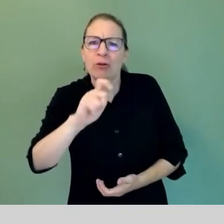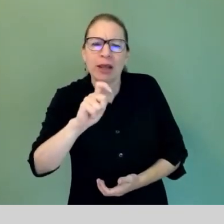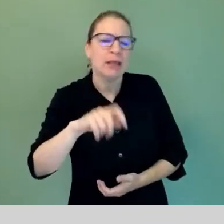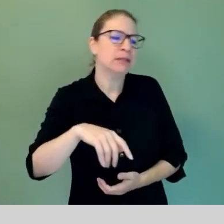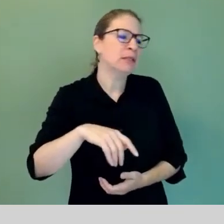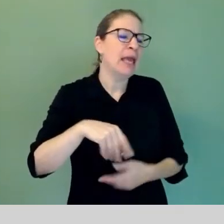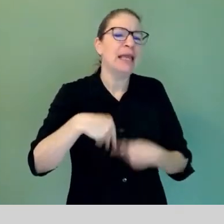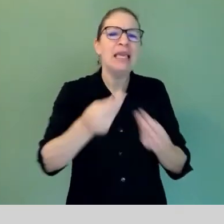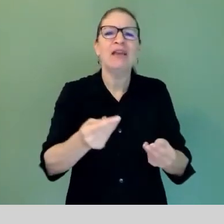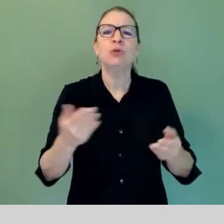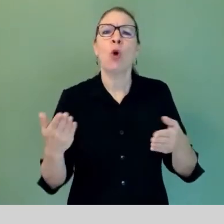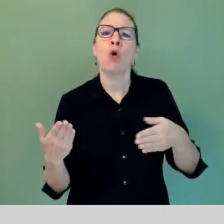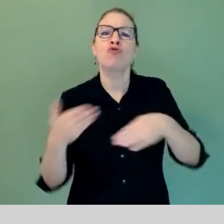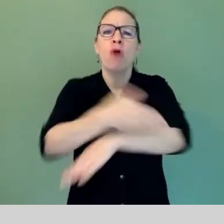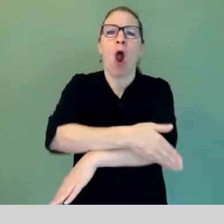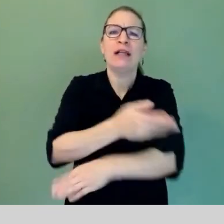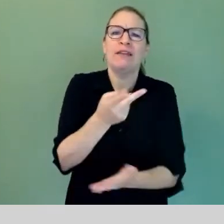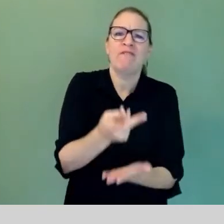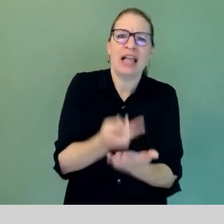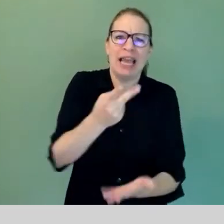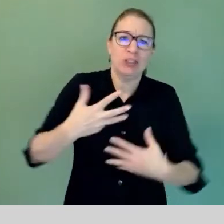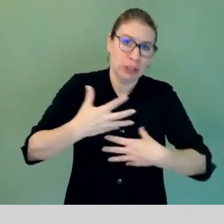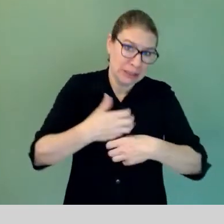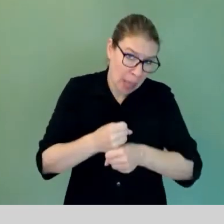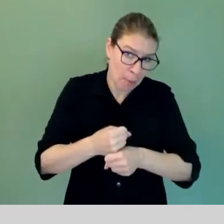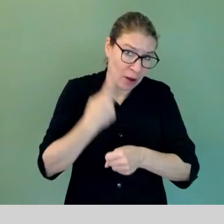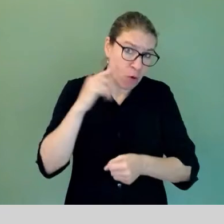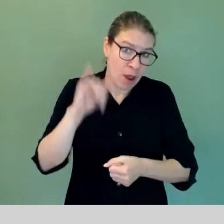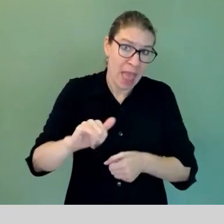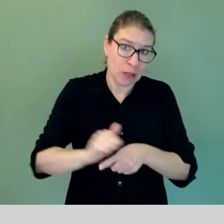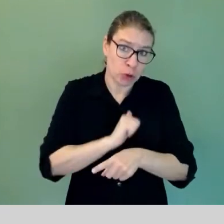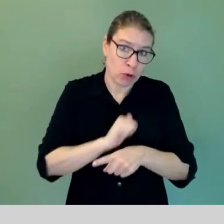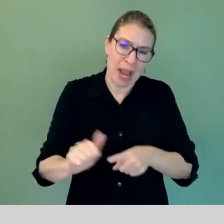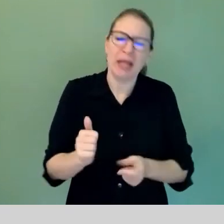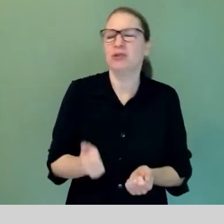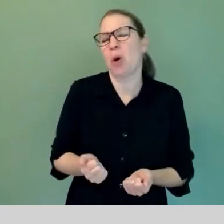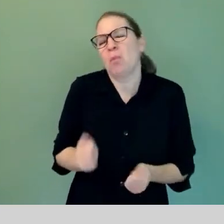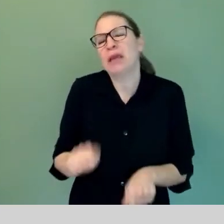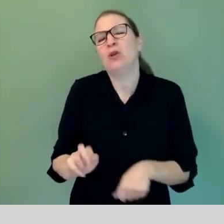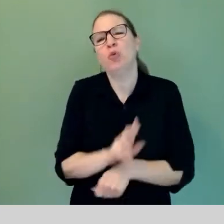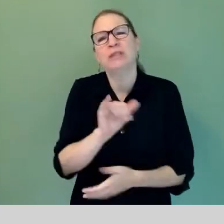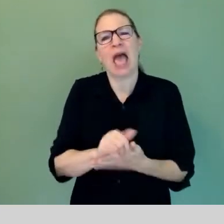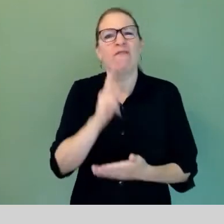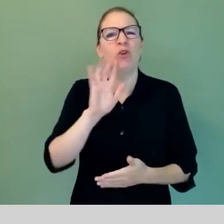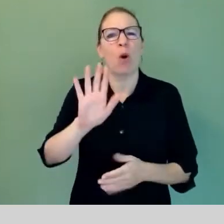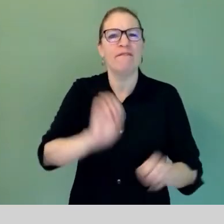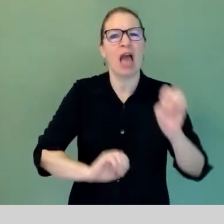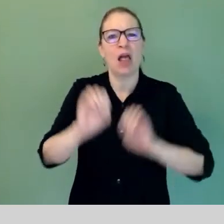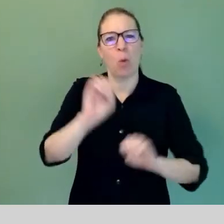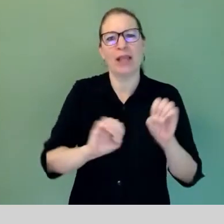and gives you a cross validation summary of your training. So you can use that for your, you know,